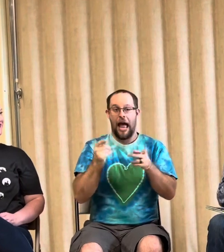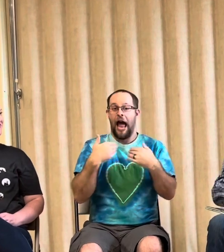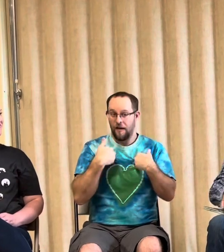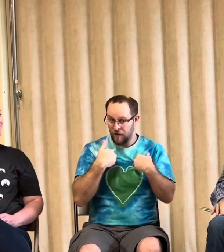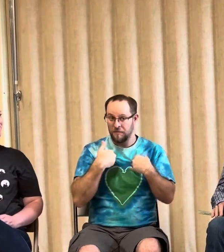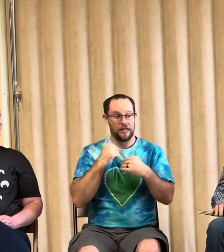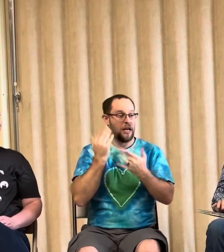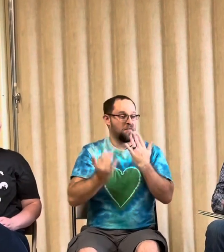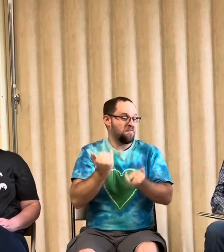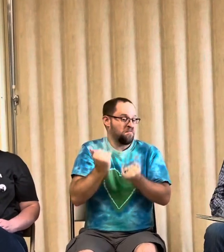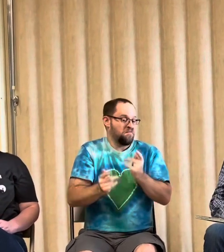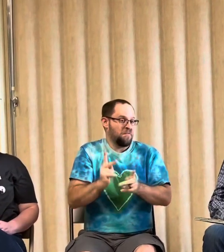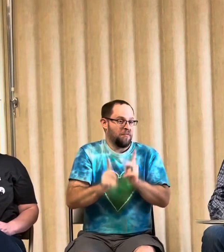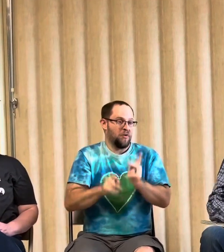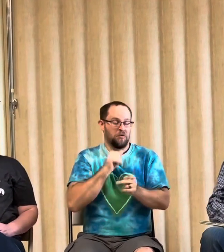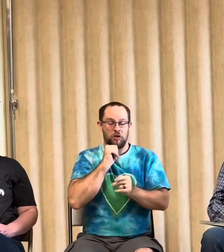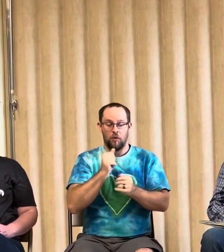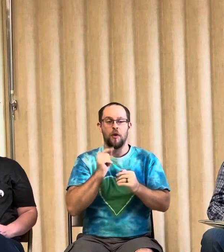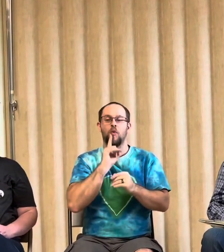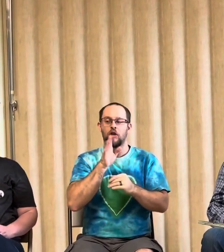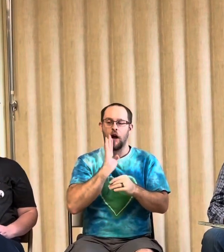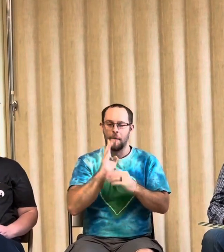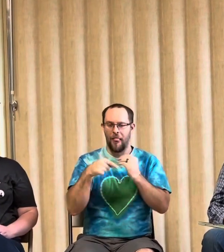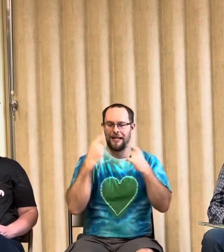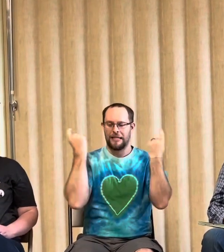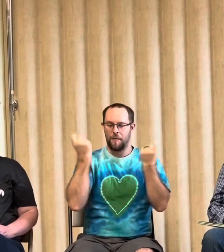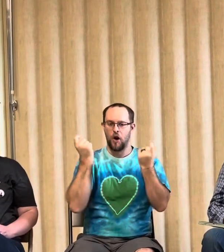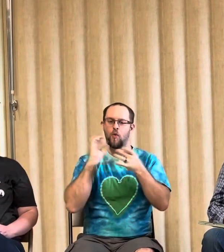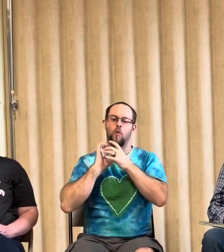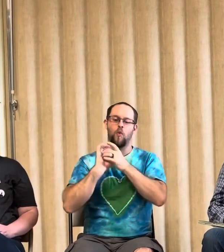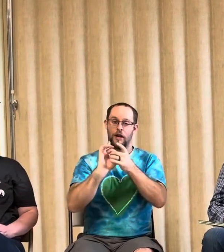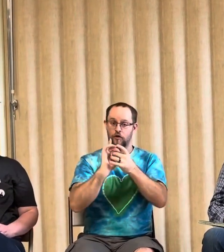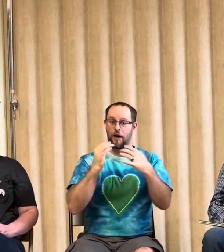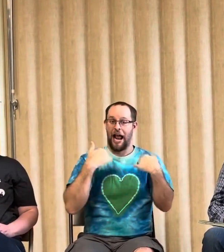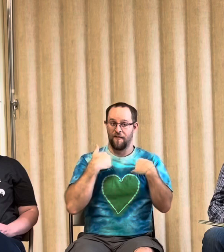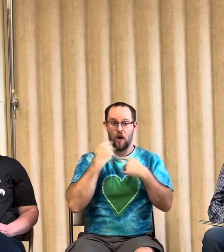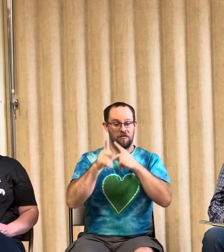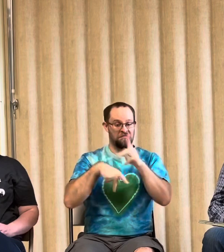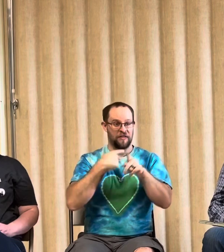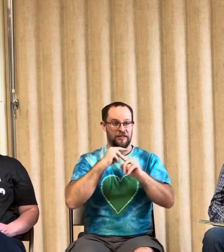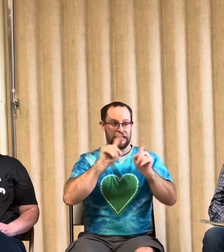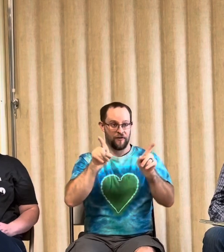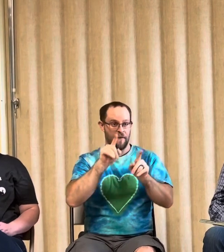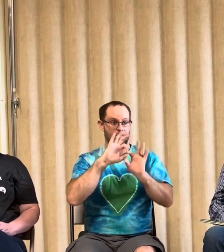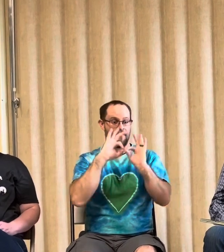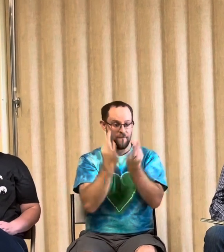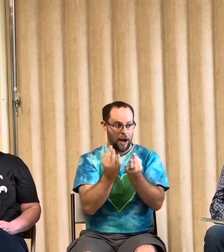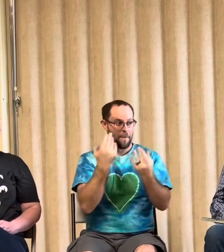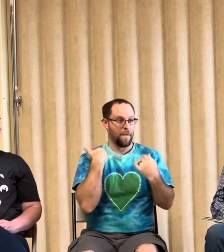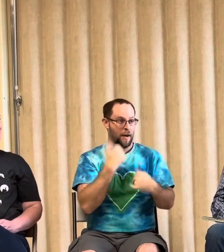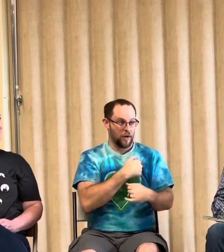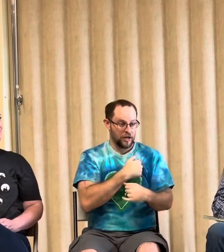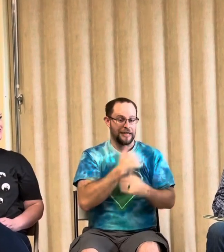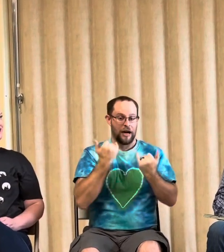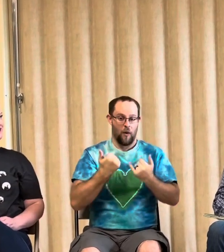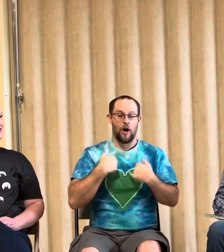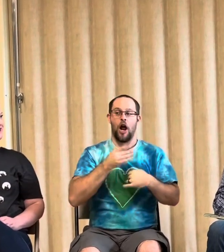have grandpas. But we're really going to be talking about celebrating relationships you can have with all kinds of different family members. And just so happens today we're talking about